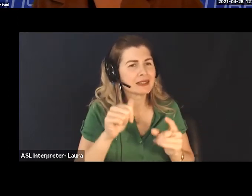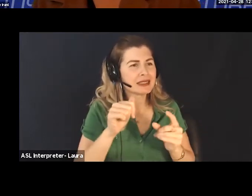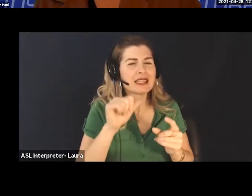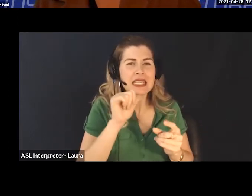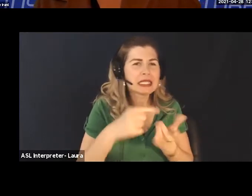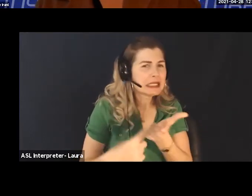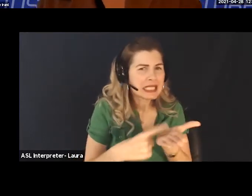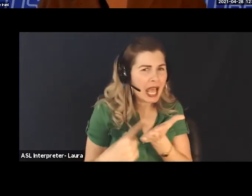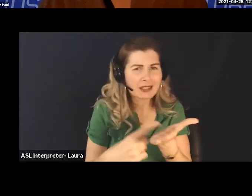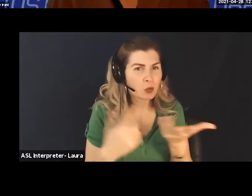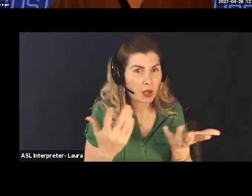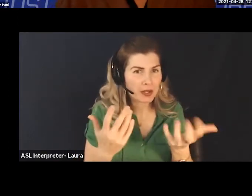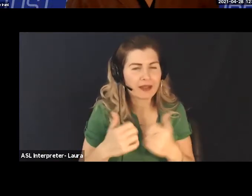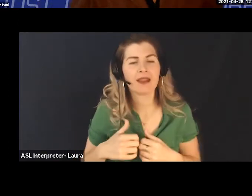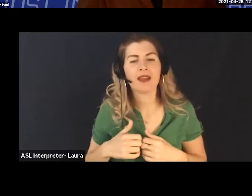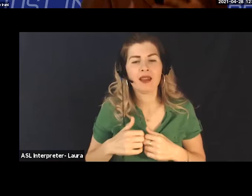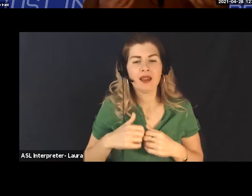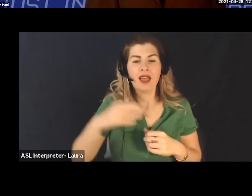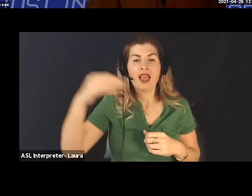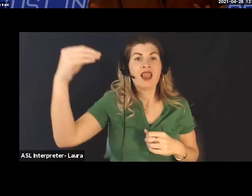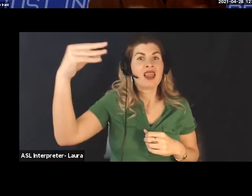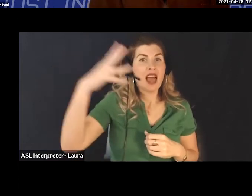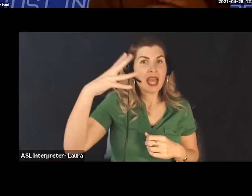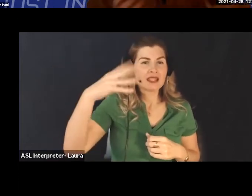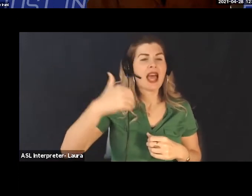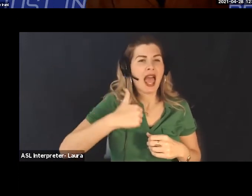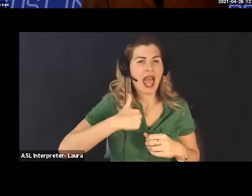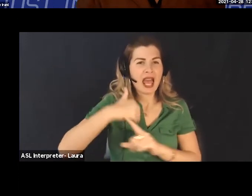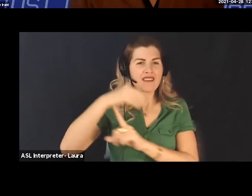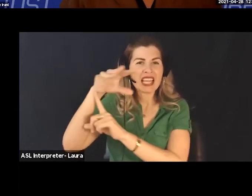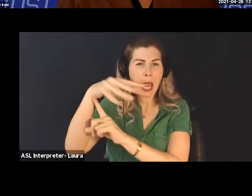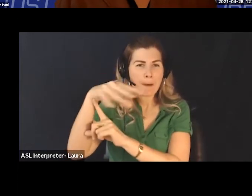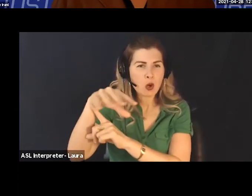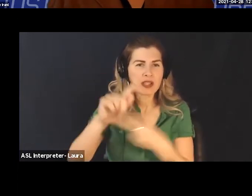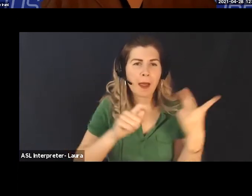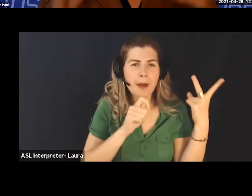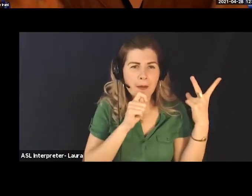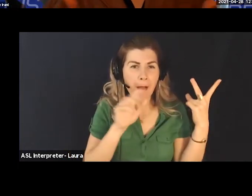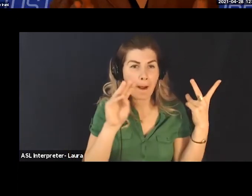was that the streetlights also had cameras, microphones, and hard drives